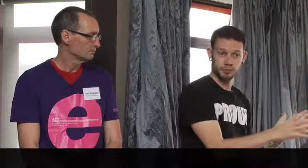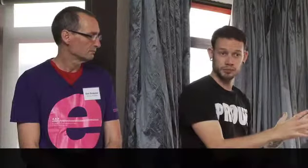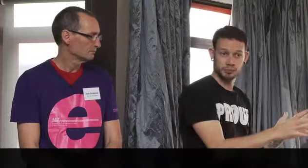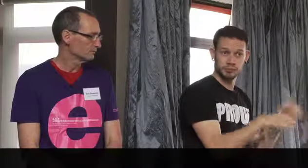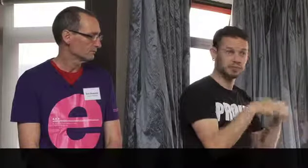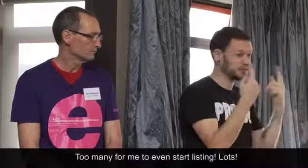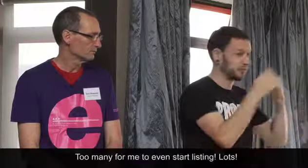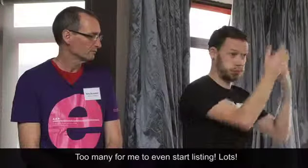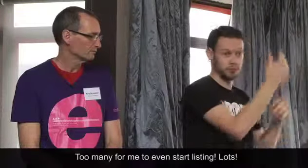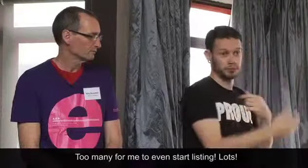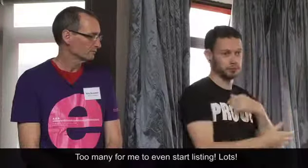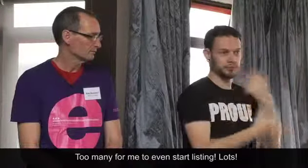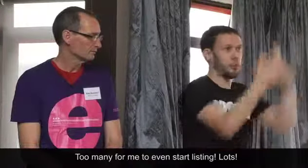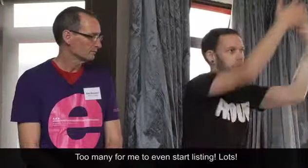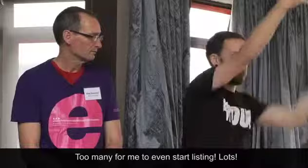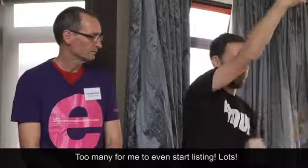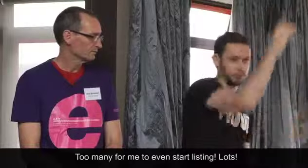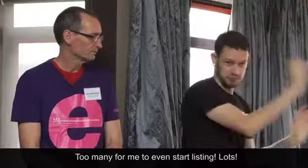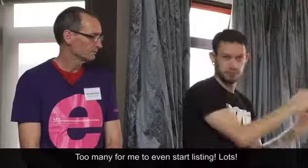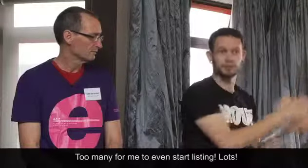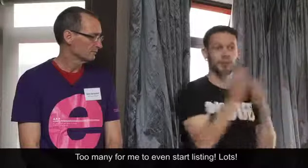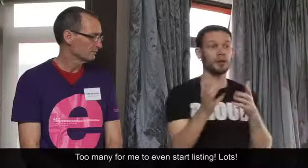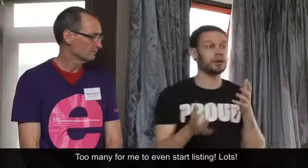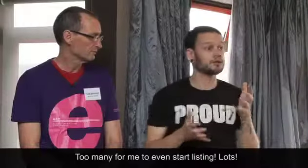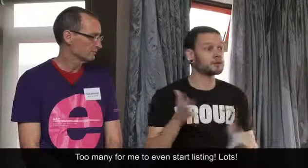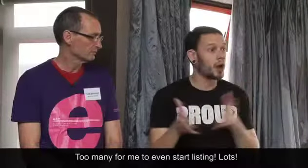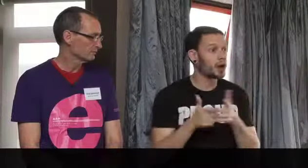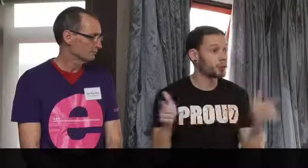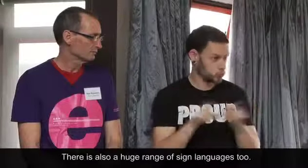Too many for me to even start listing. Lots!